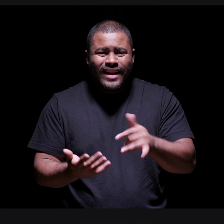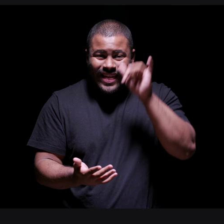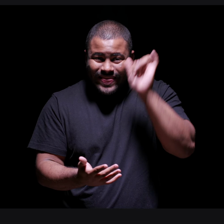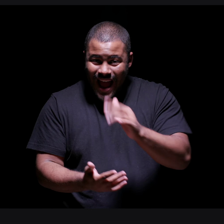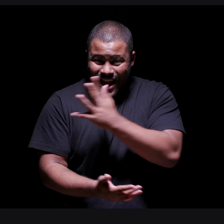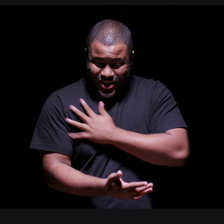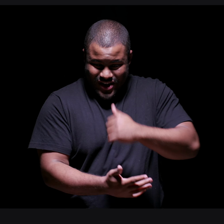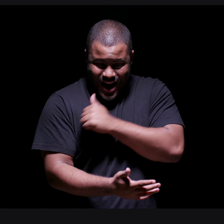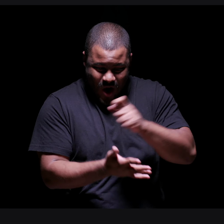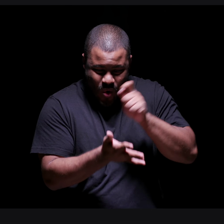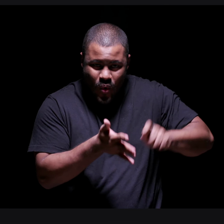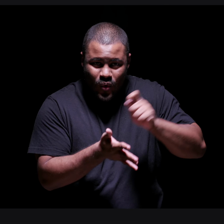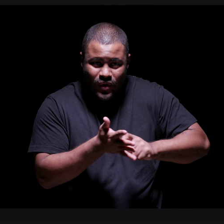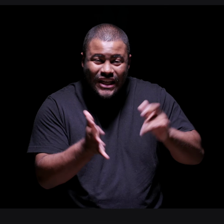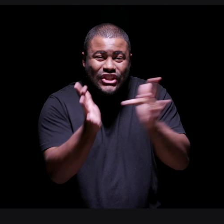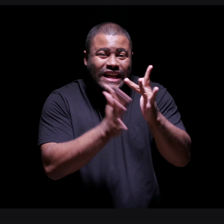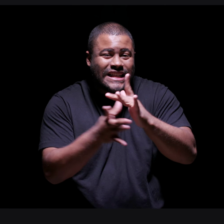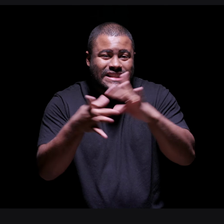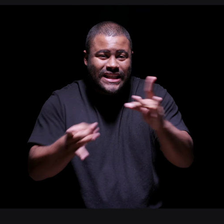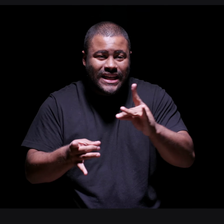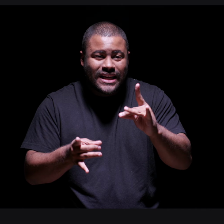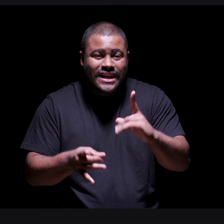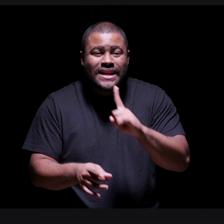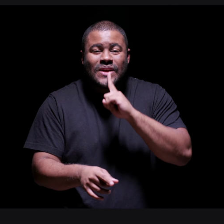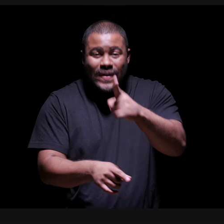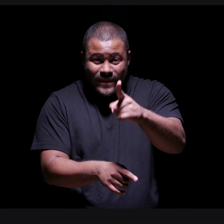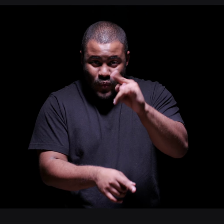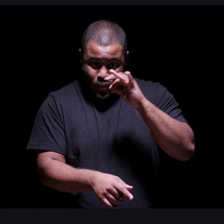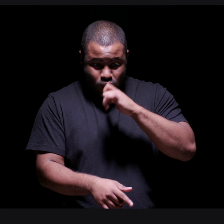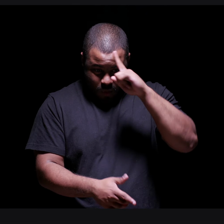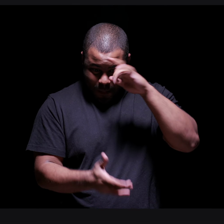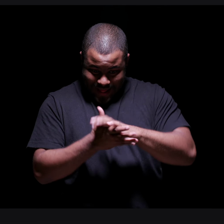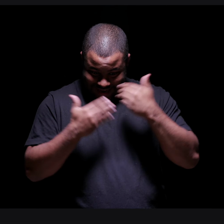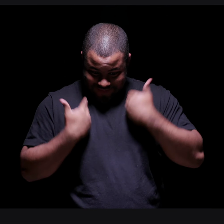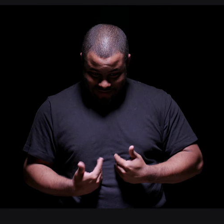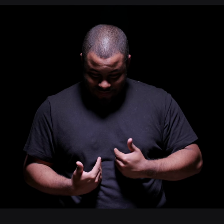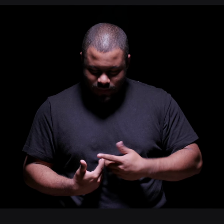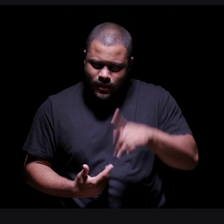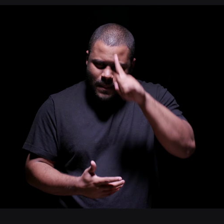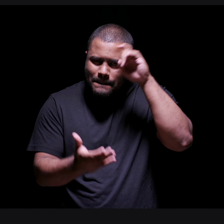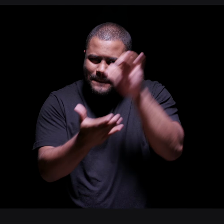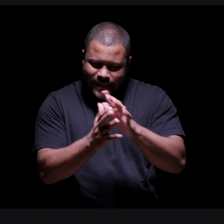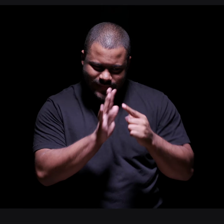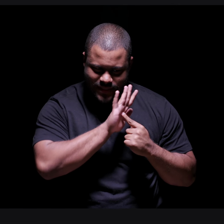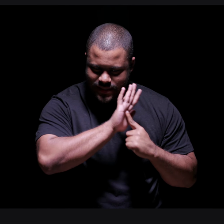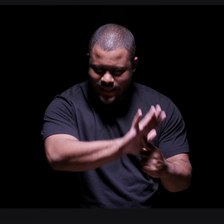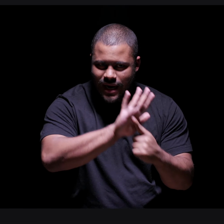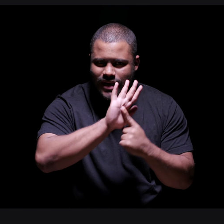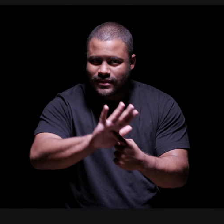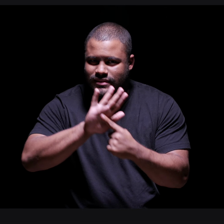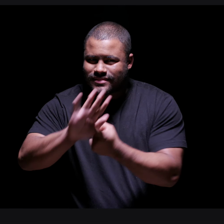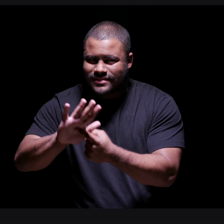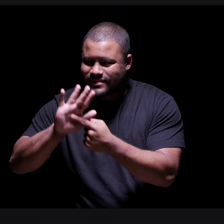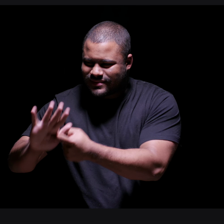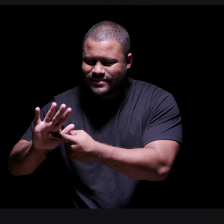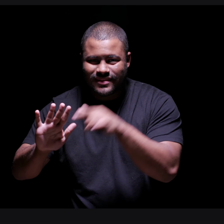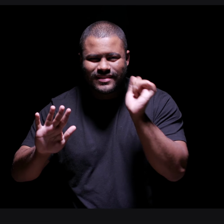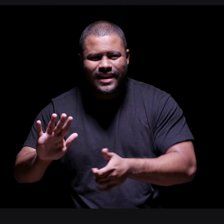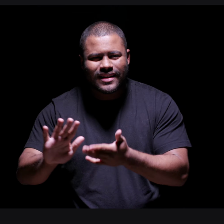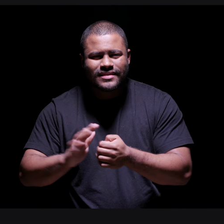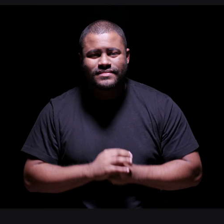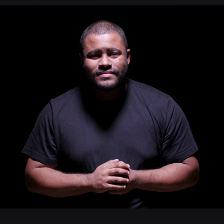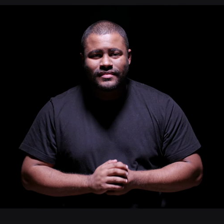Which is why John records Jesus saying, “If you don’t believe me, at least believe the signs.”